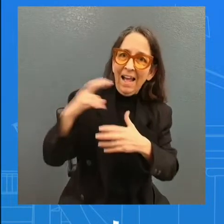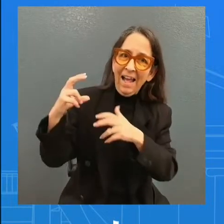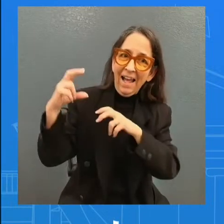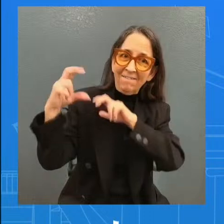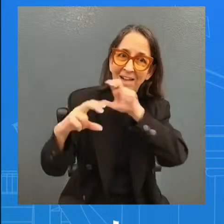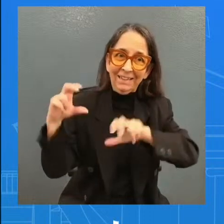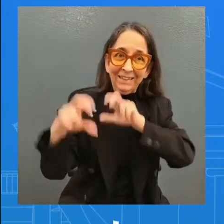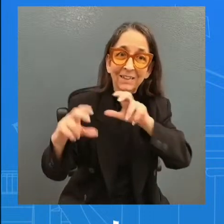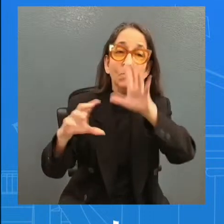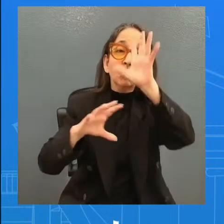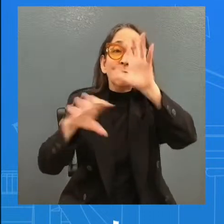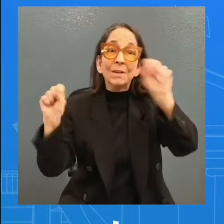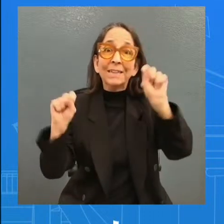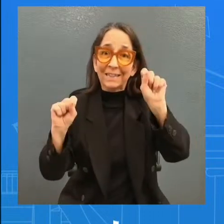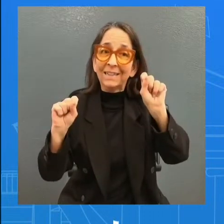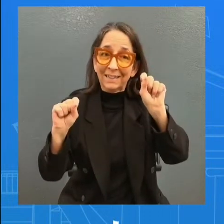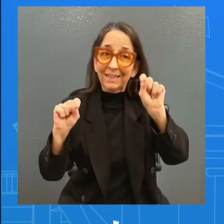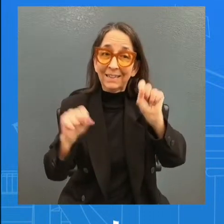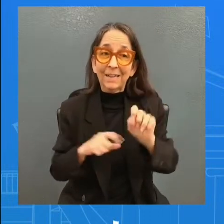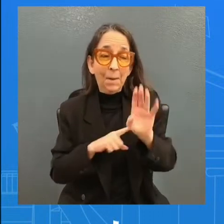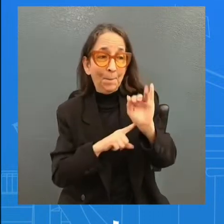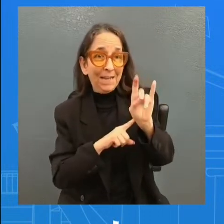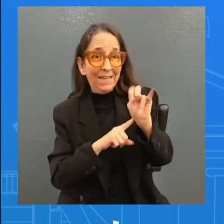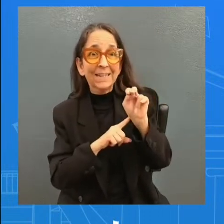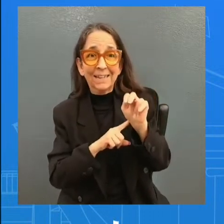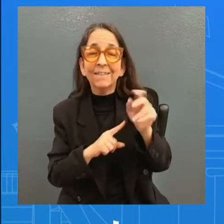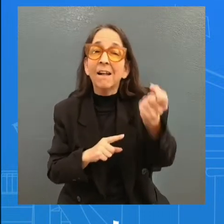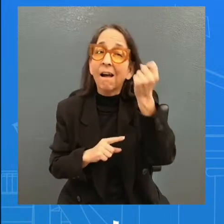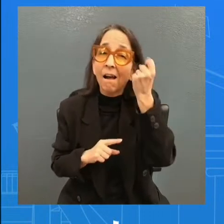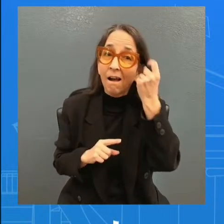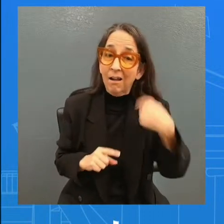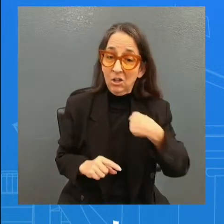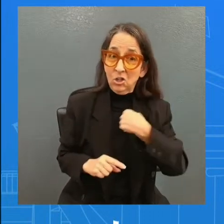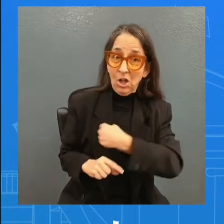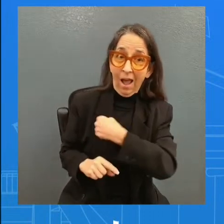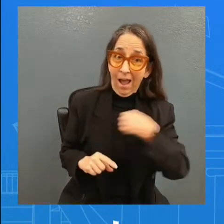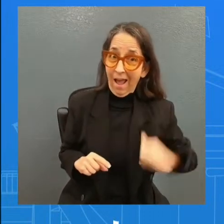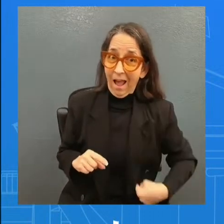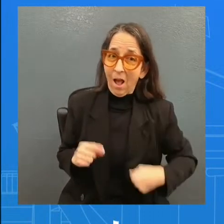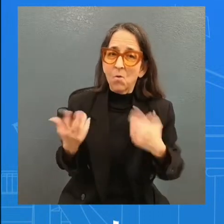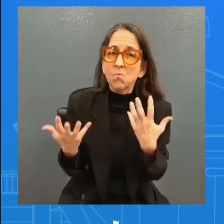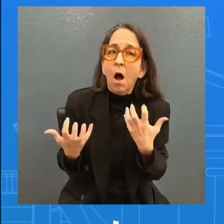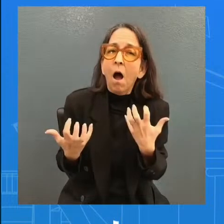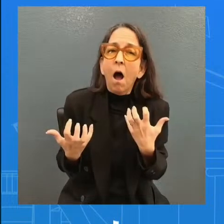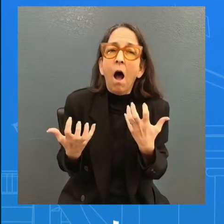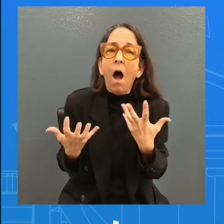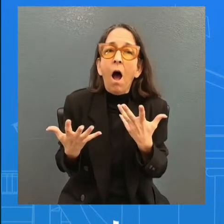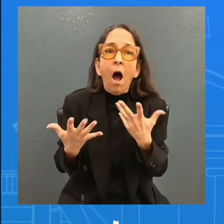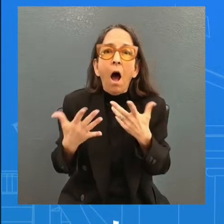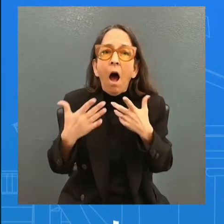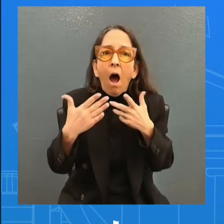distort global steel markets through unfair trade practices, such as dumping and overproduction,